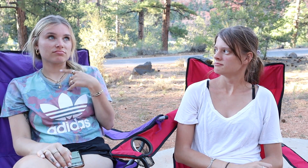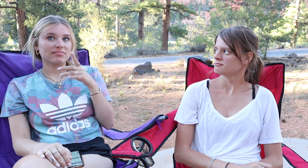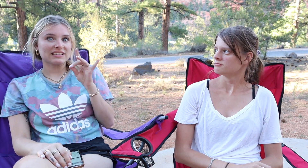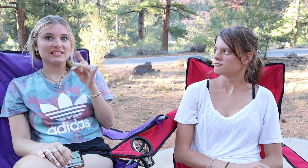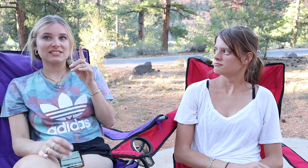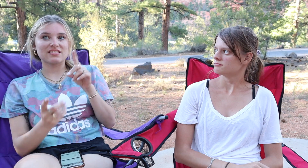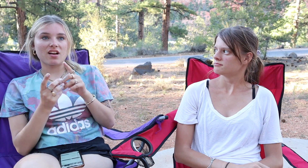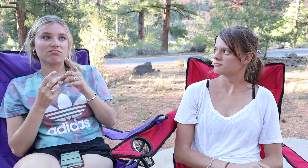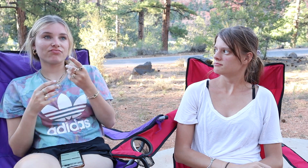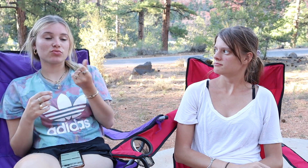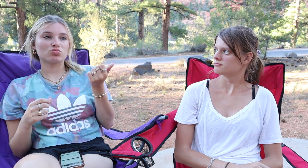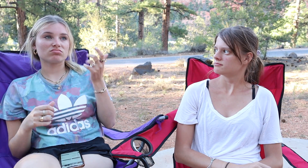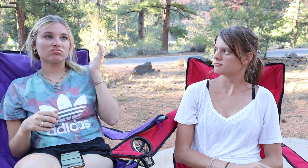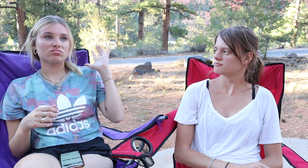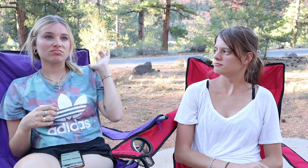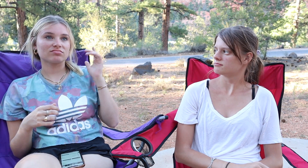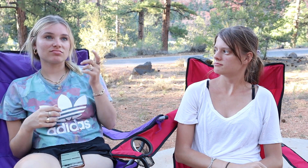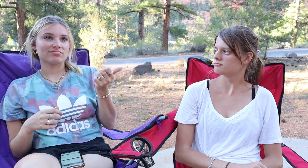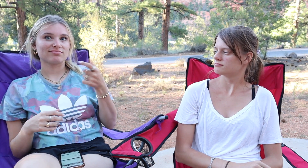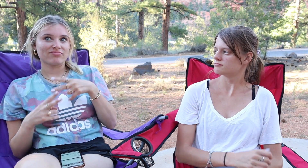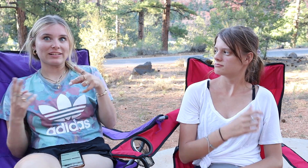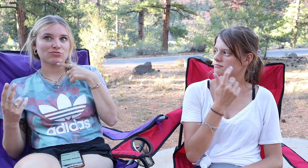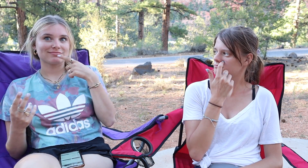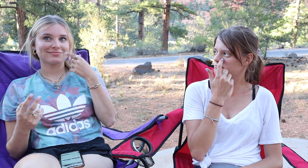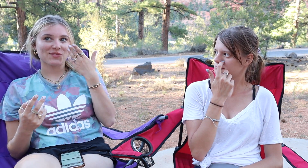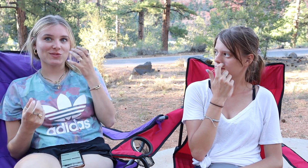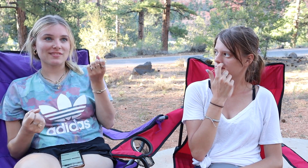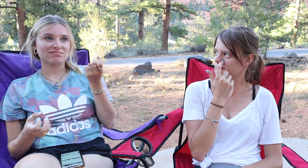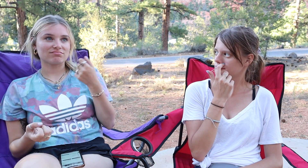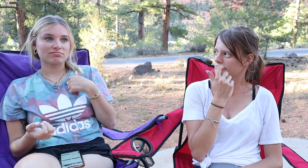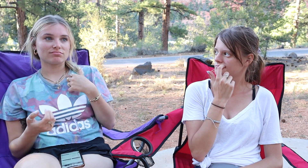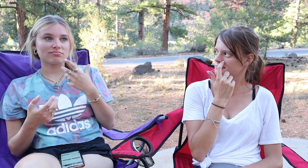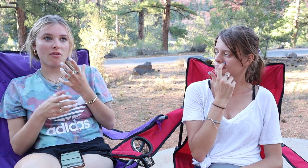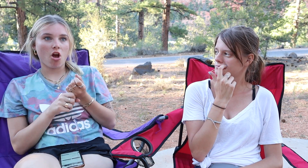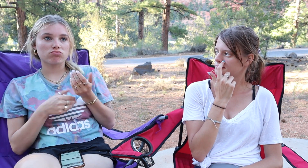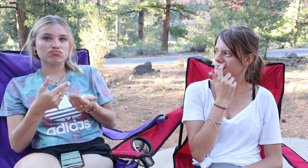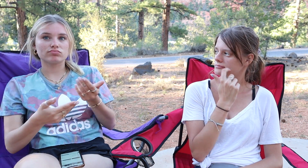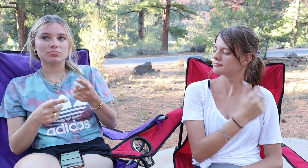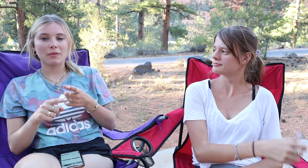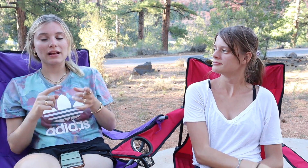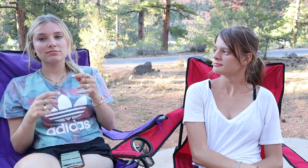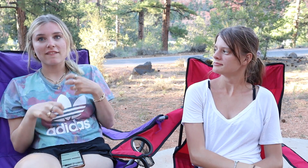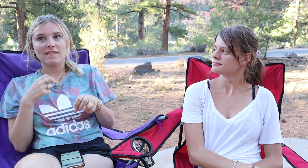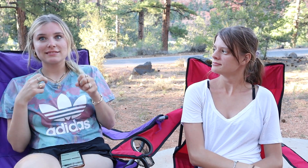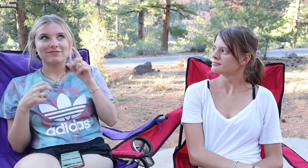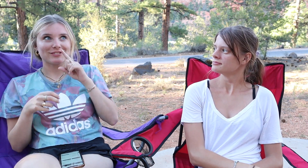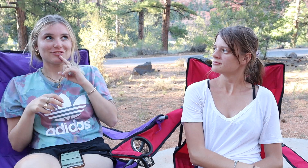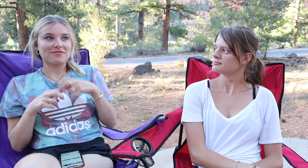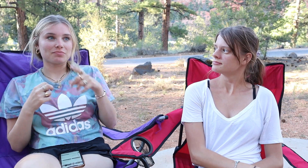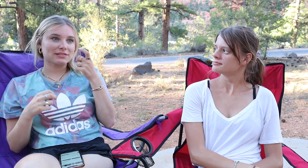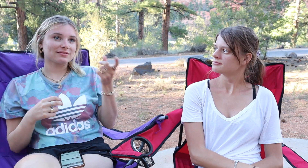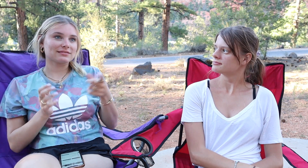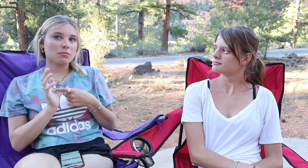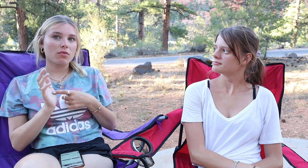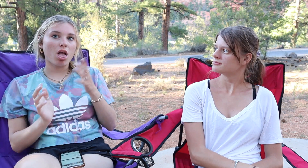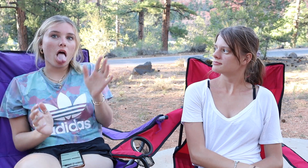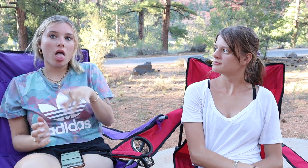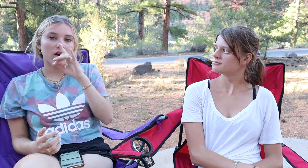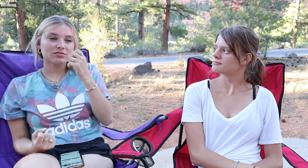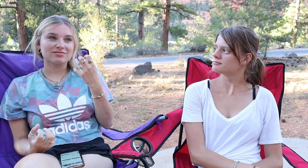I have dated a few guys before I dated two guys who didn't even know how to sign and completely no clue about deaf culture we were doing okay but it is hard, for sure because most of time they wanted to give up